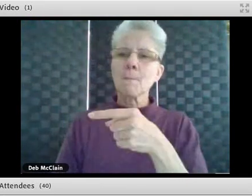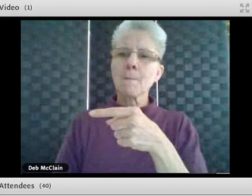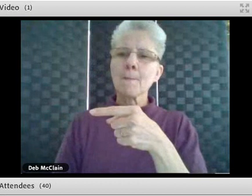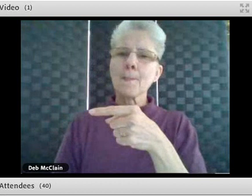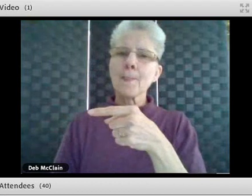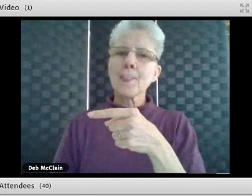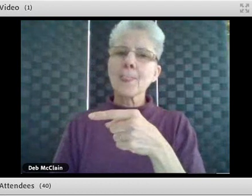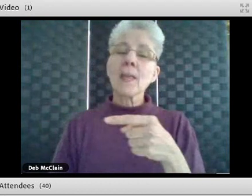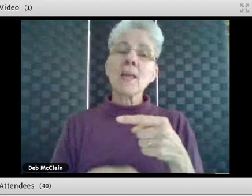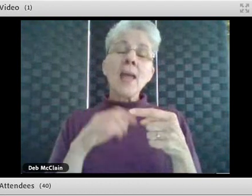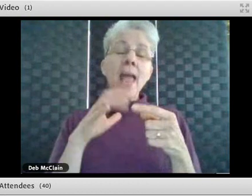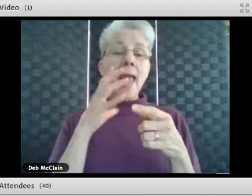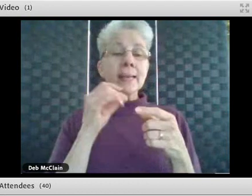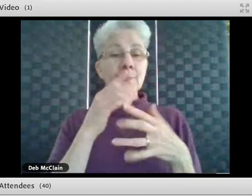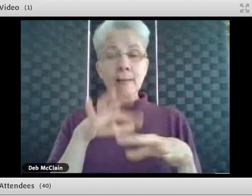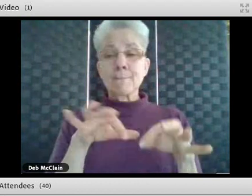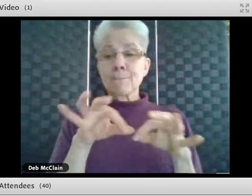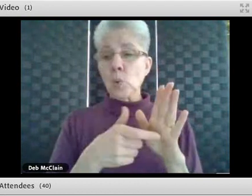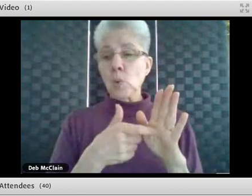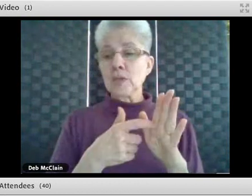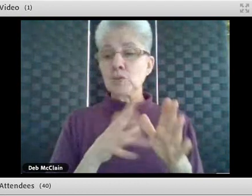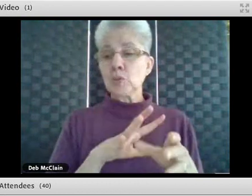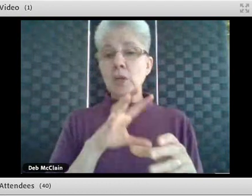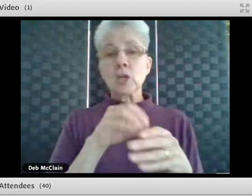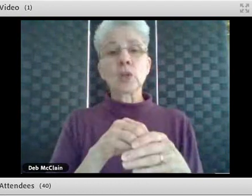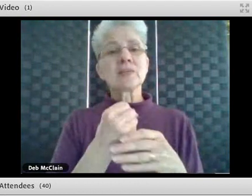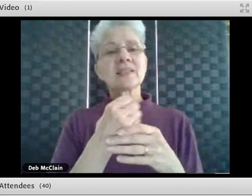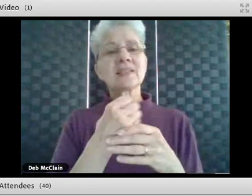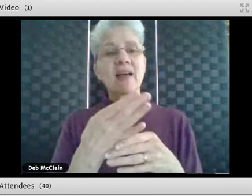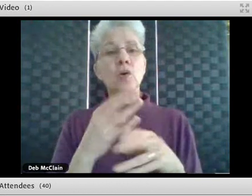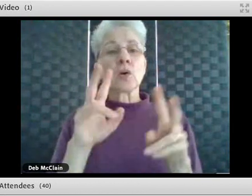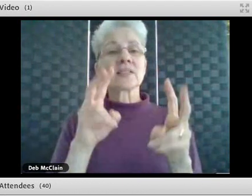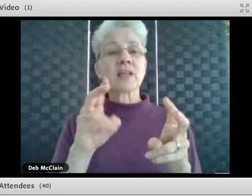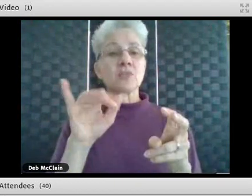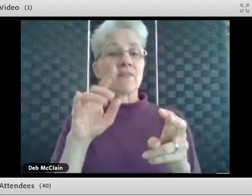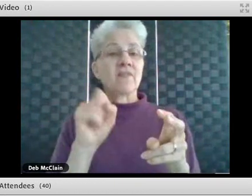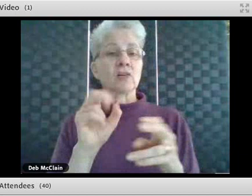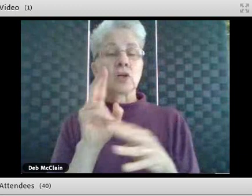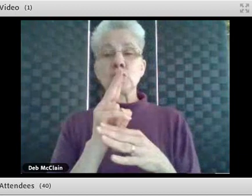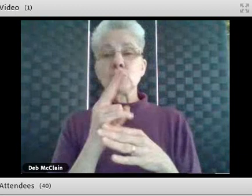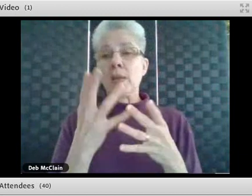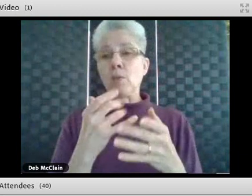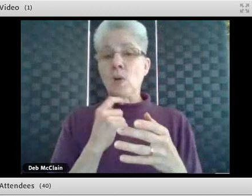And it can be important to include multiple subject fields 'cause you just may want to access